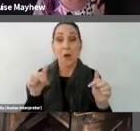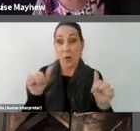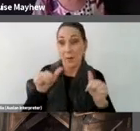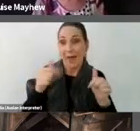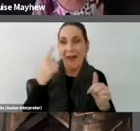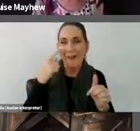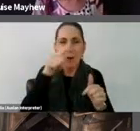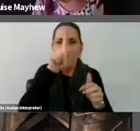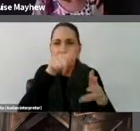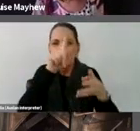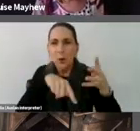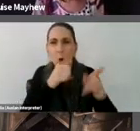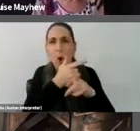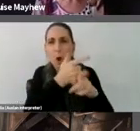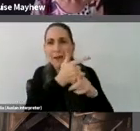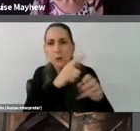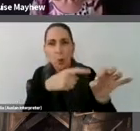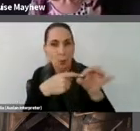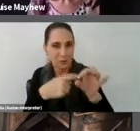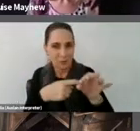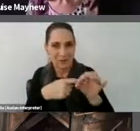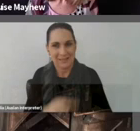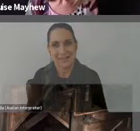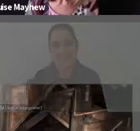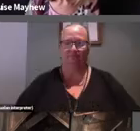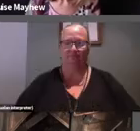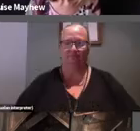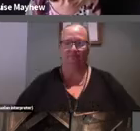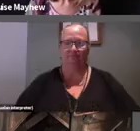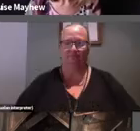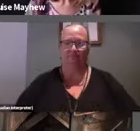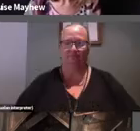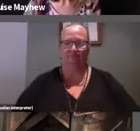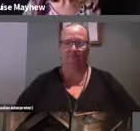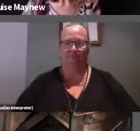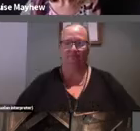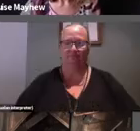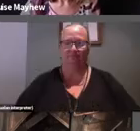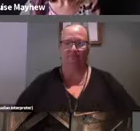questions from this section.